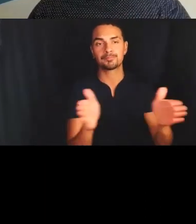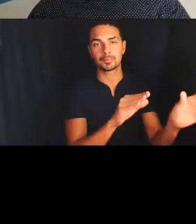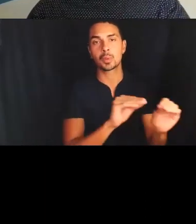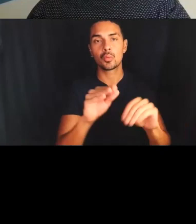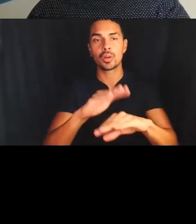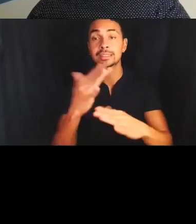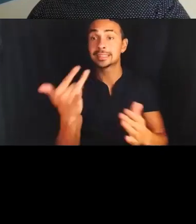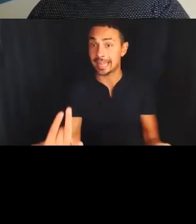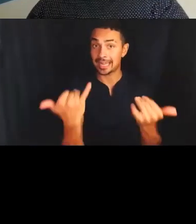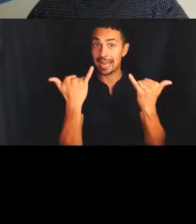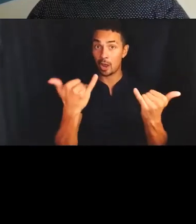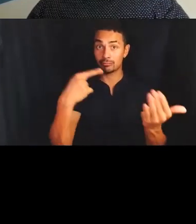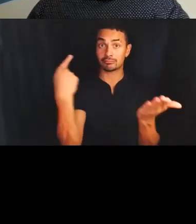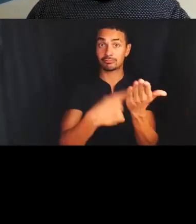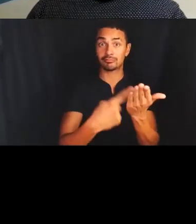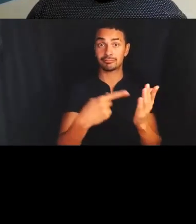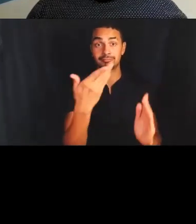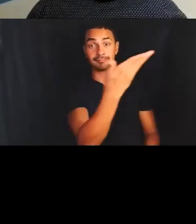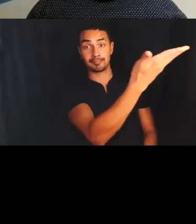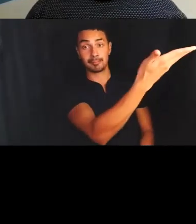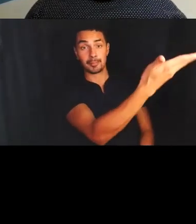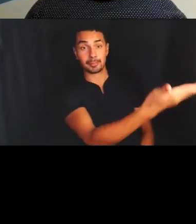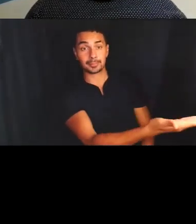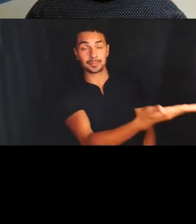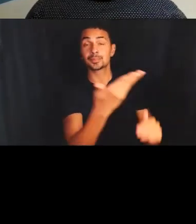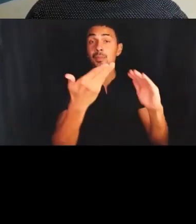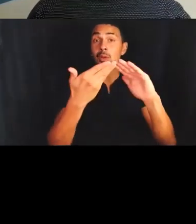what we found from the community-based sessions.